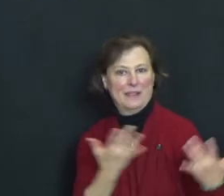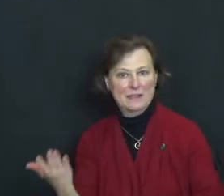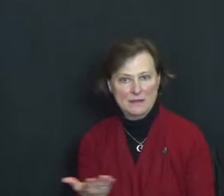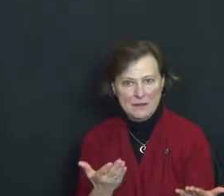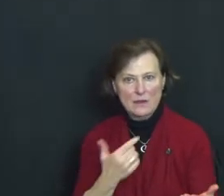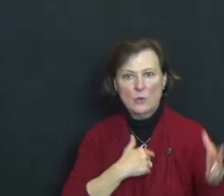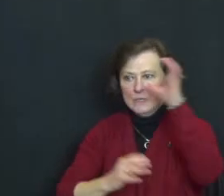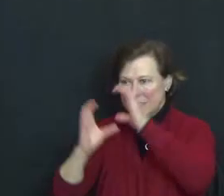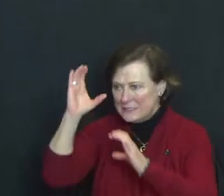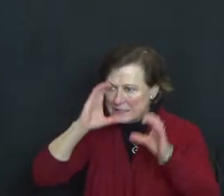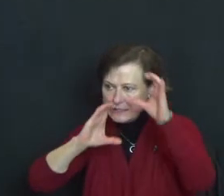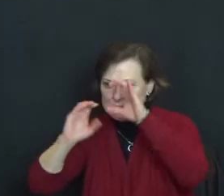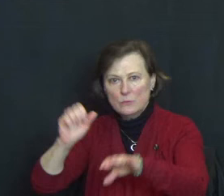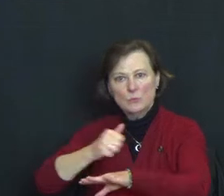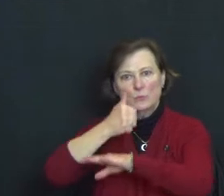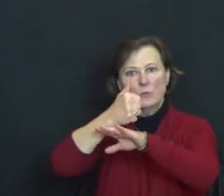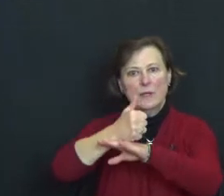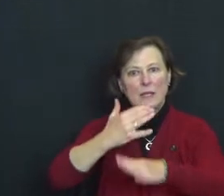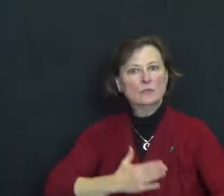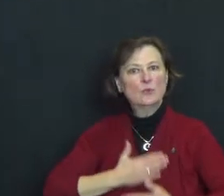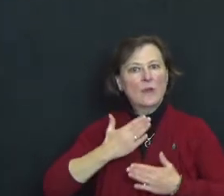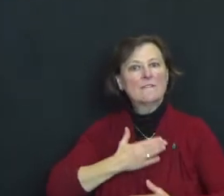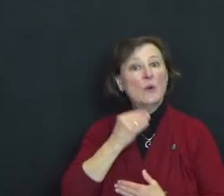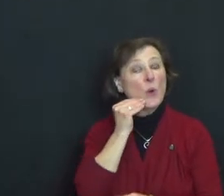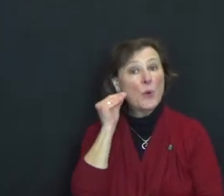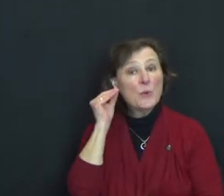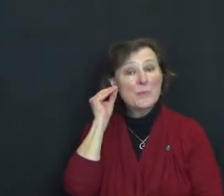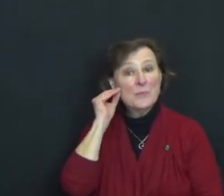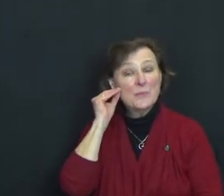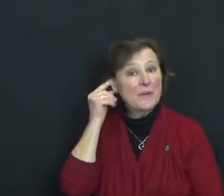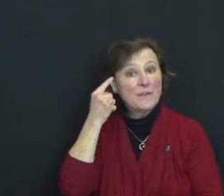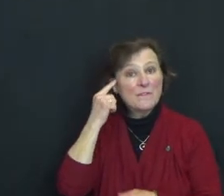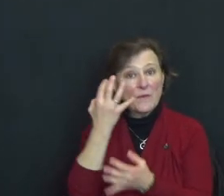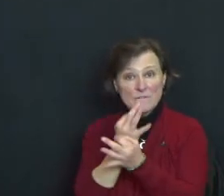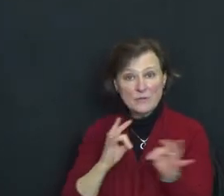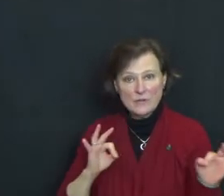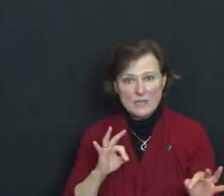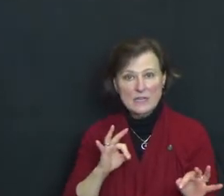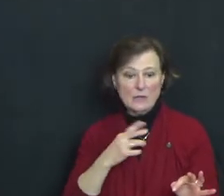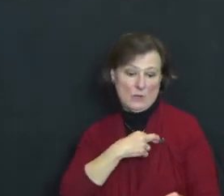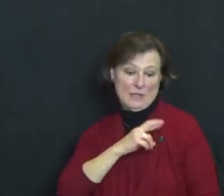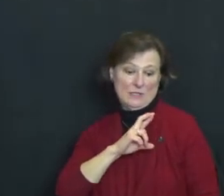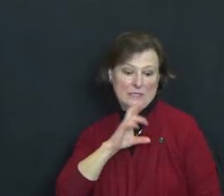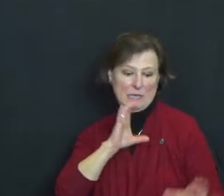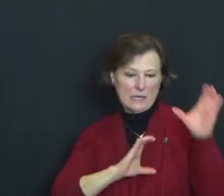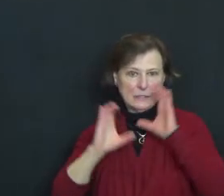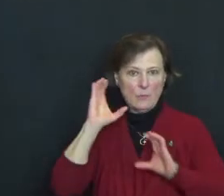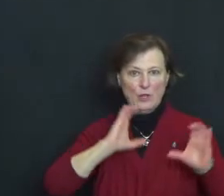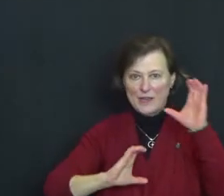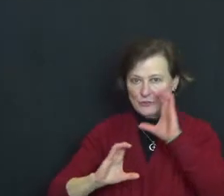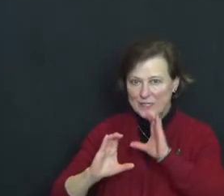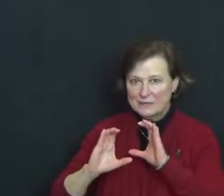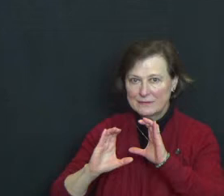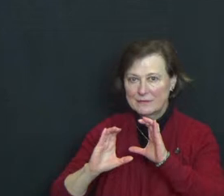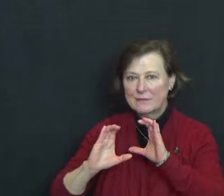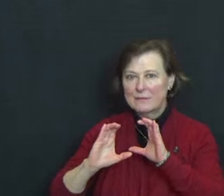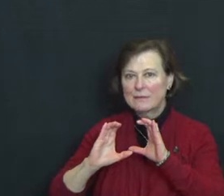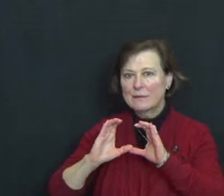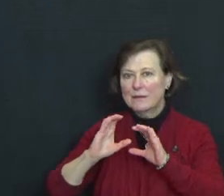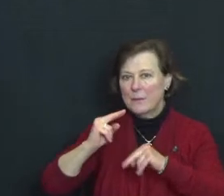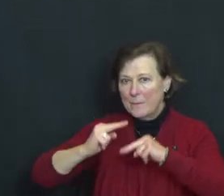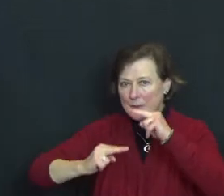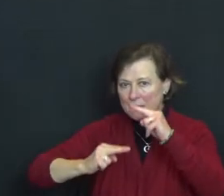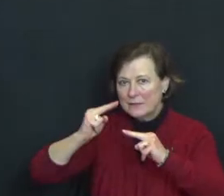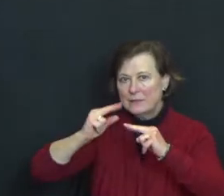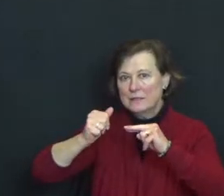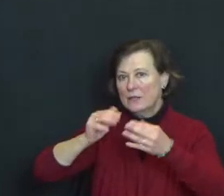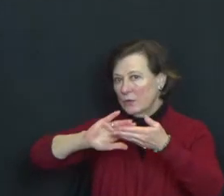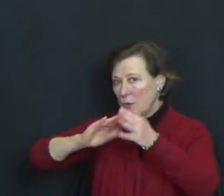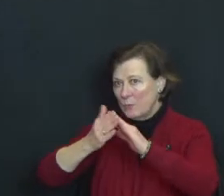Here we seek to create a joyful home for free religious exploration, build a community of